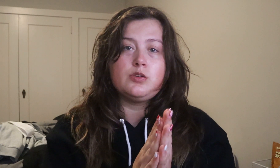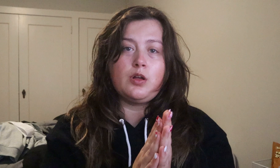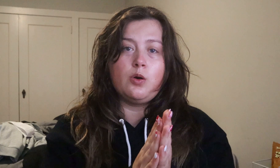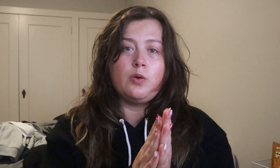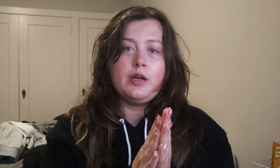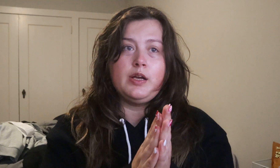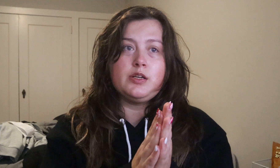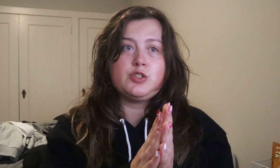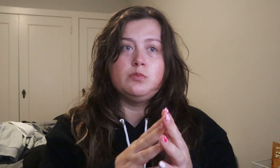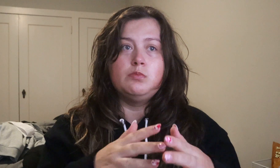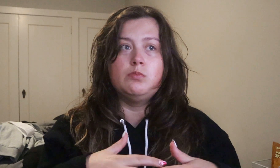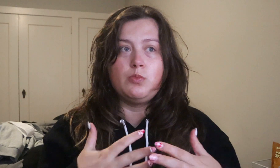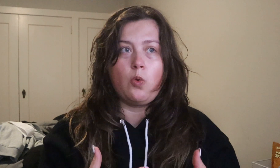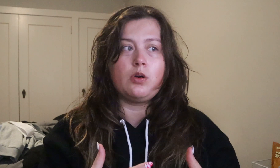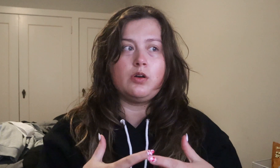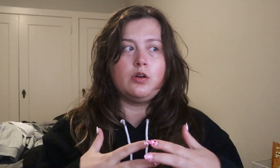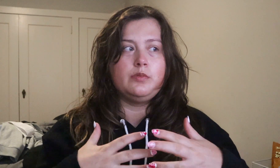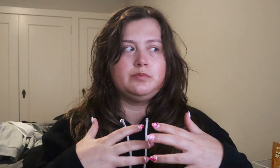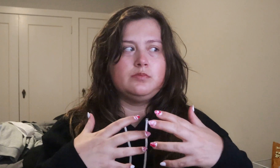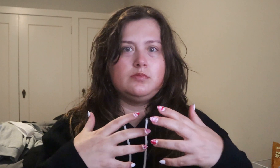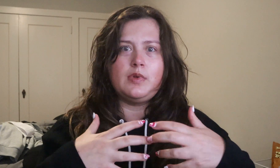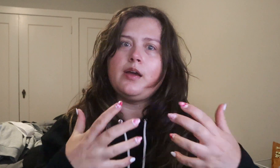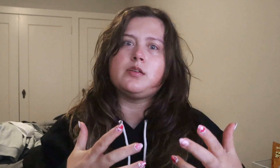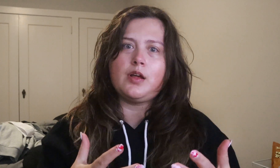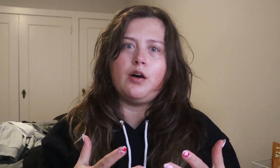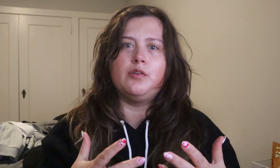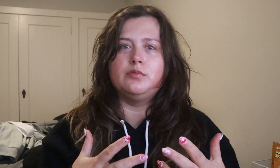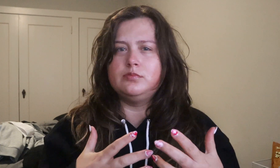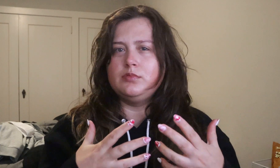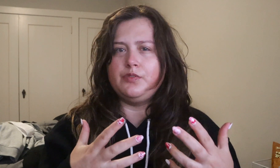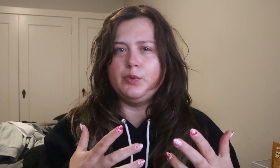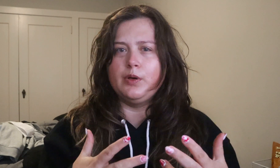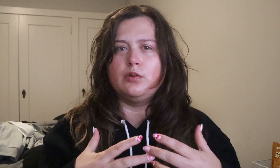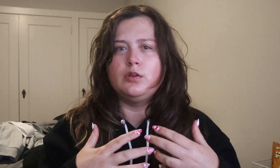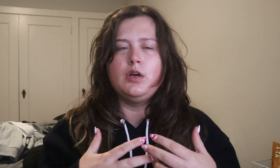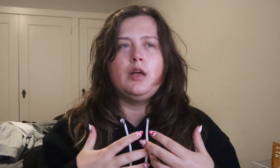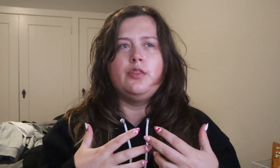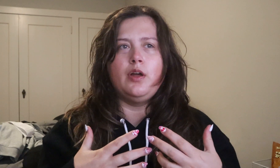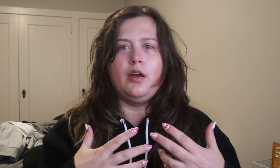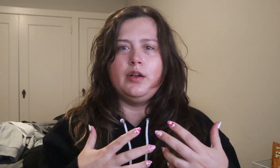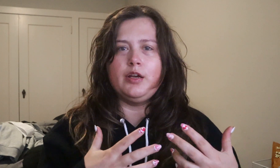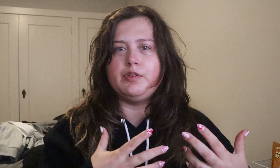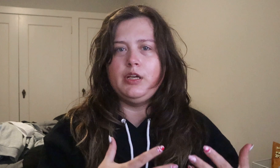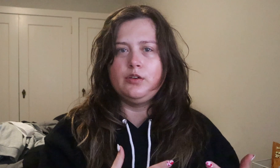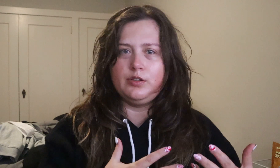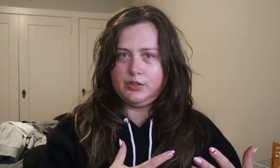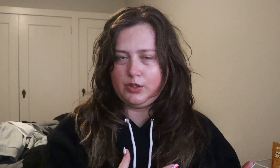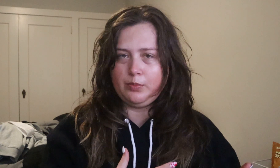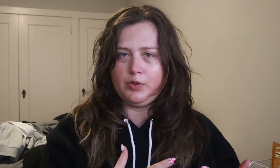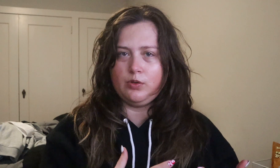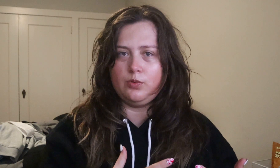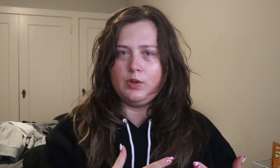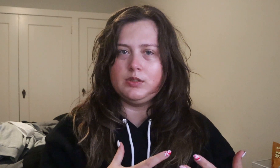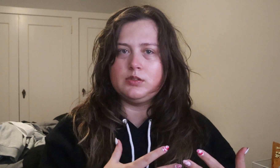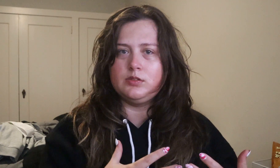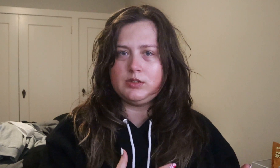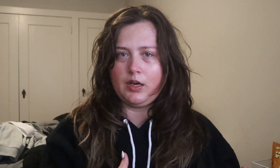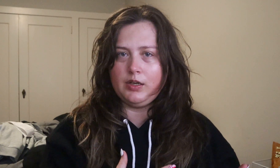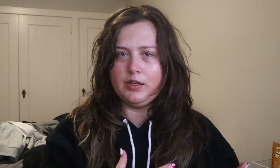So it's more ASL, if you will, than if the hearing interpreter was signing it,